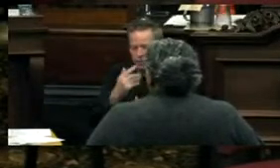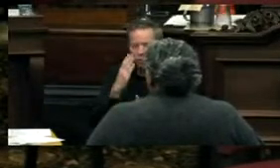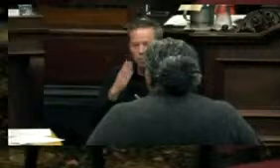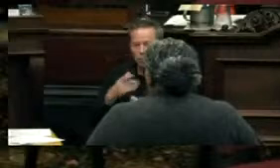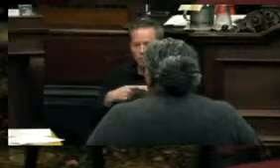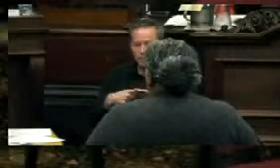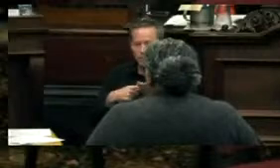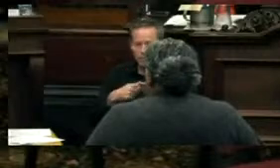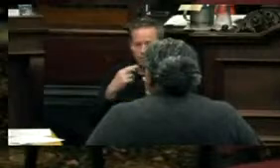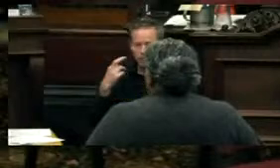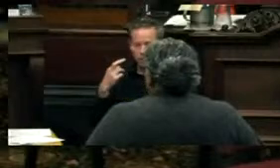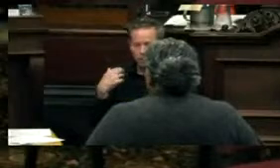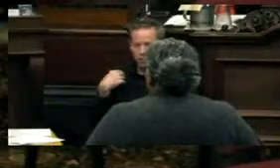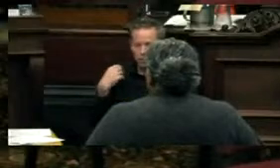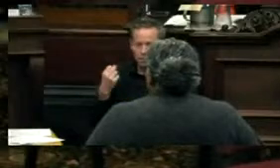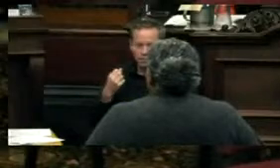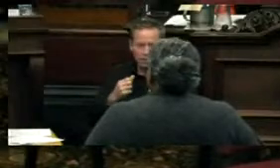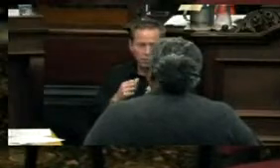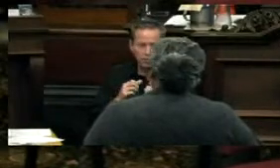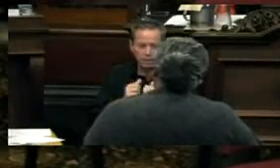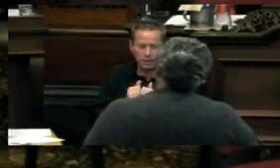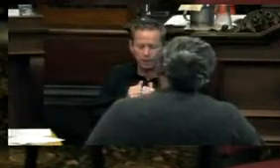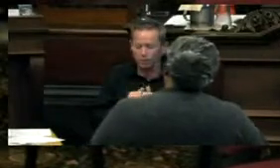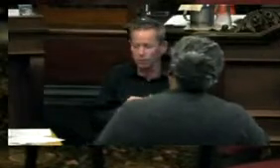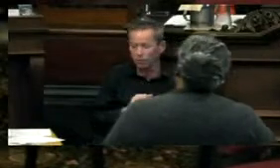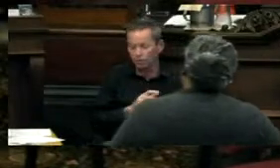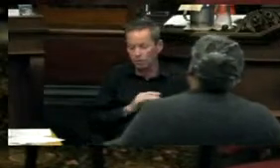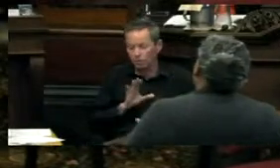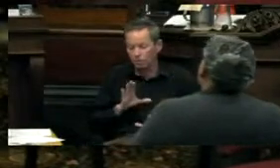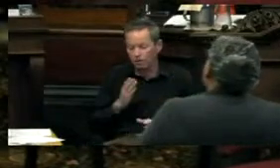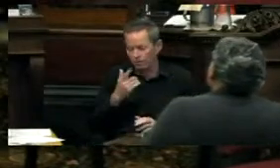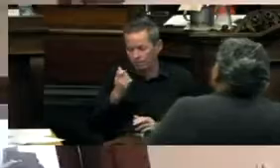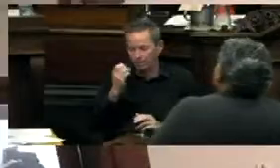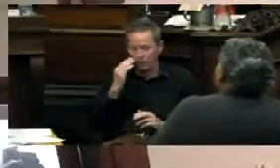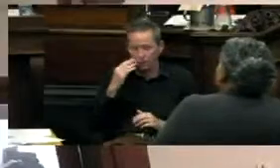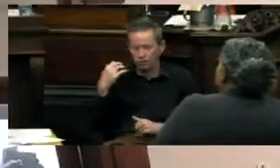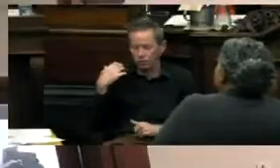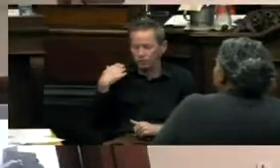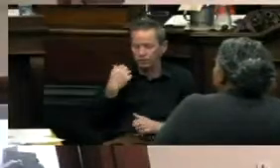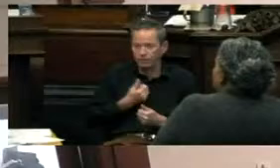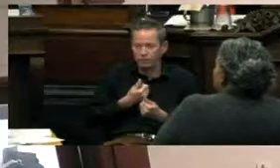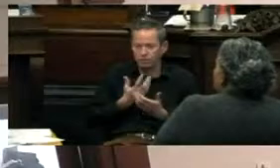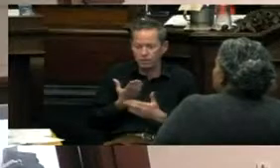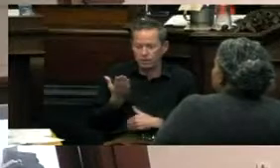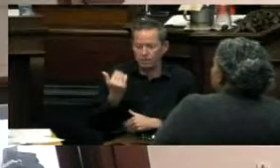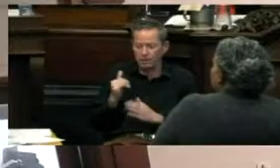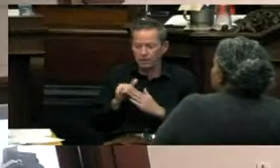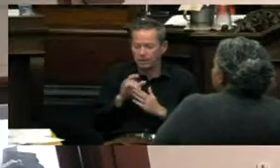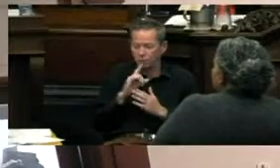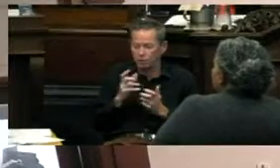this month or next month. So we'll be having conversations. So I'm very hopeful and